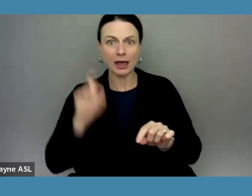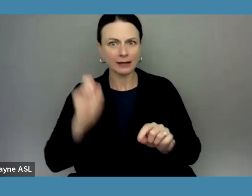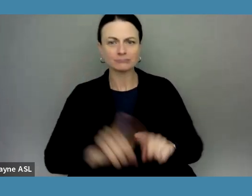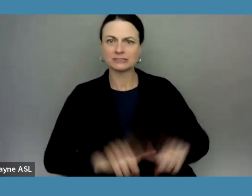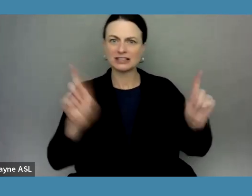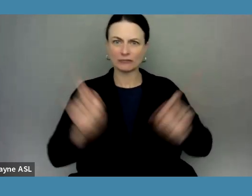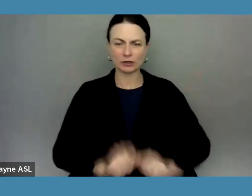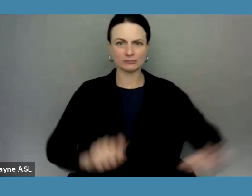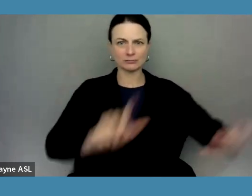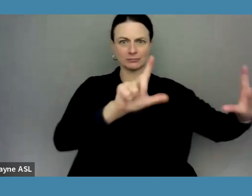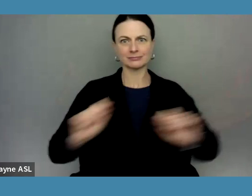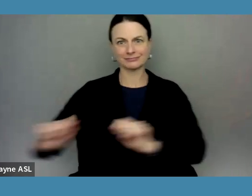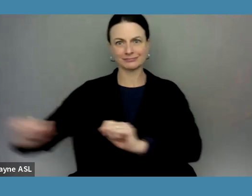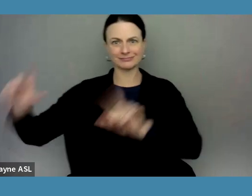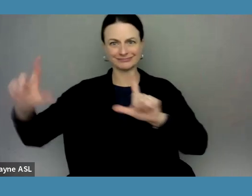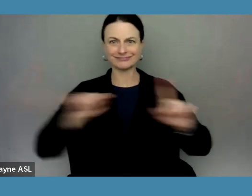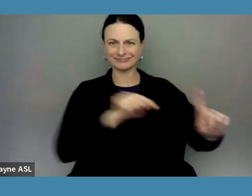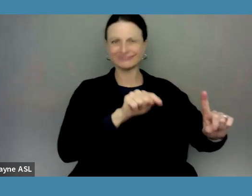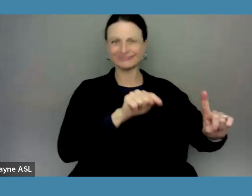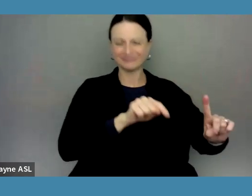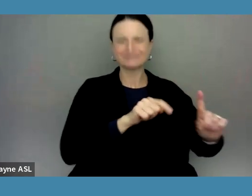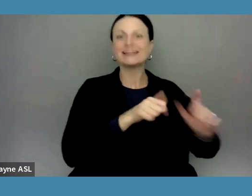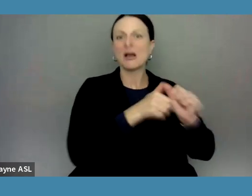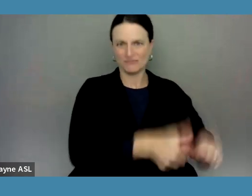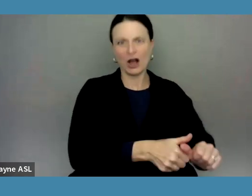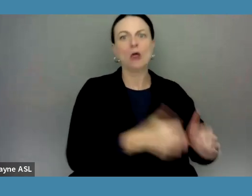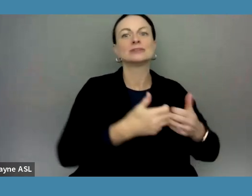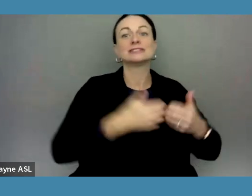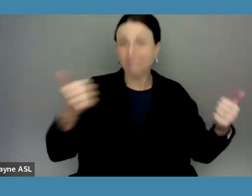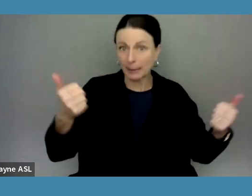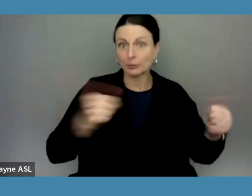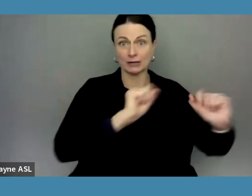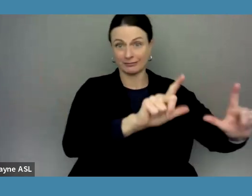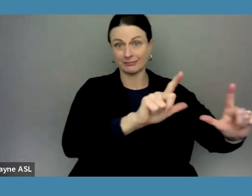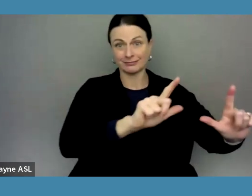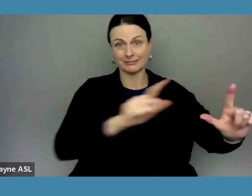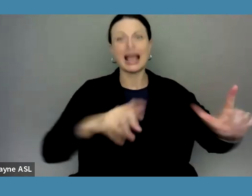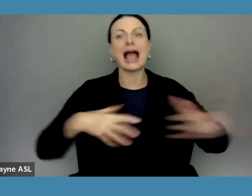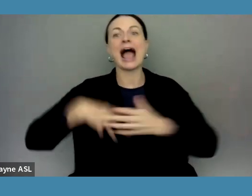that closed captioning and follow along in a separate tab outside of Zoom.